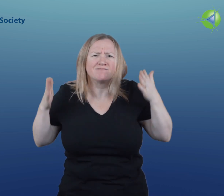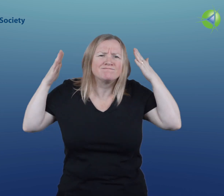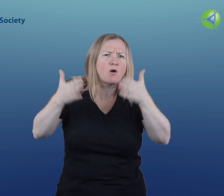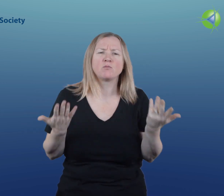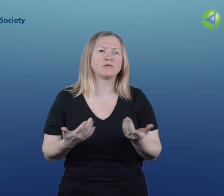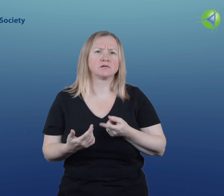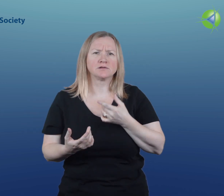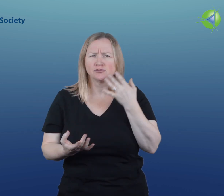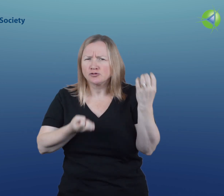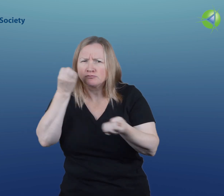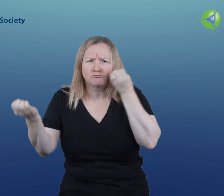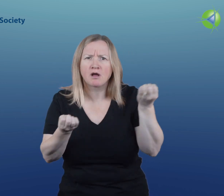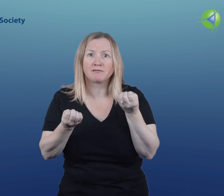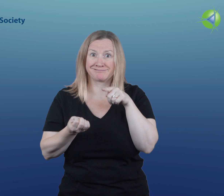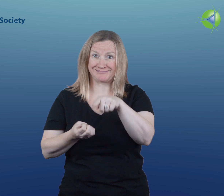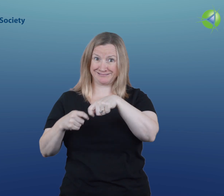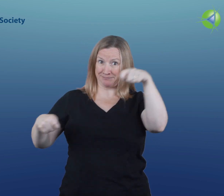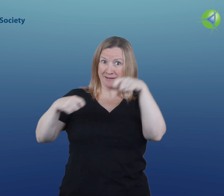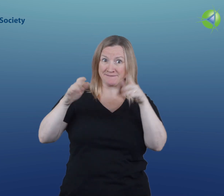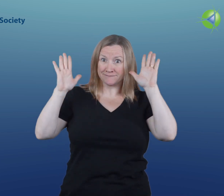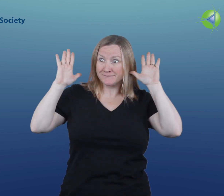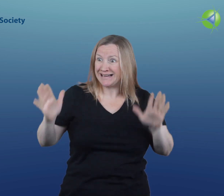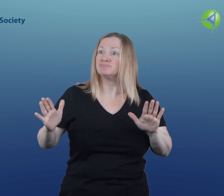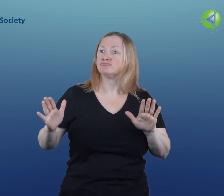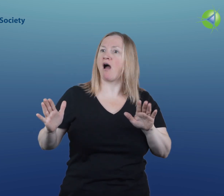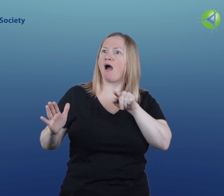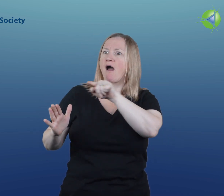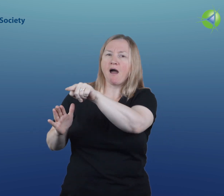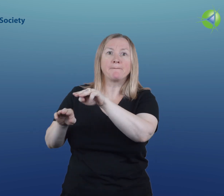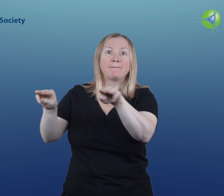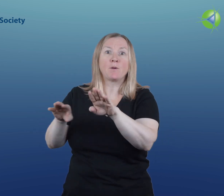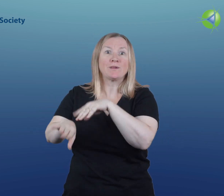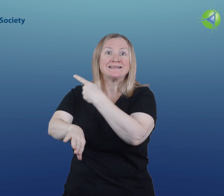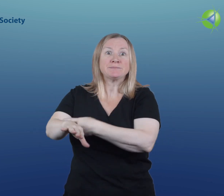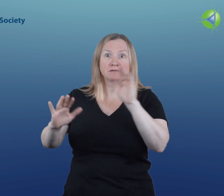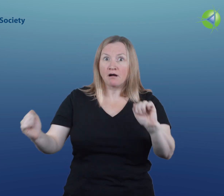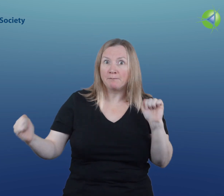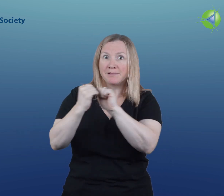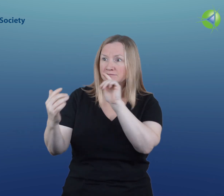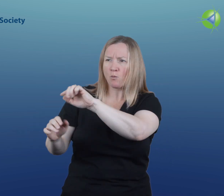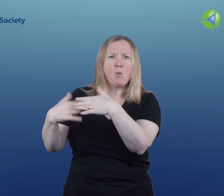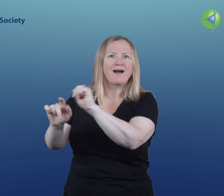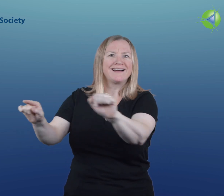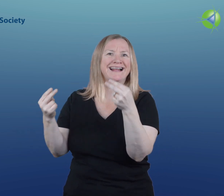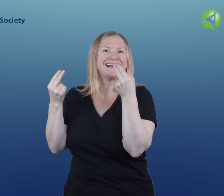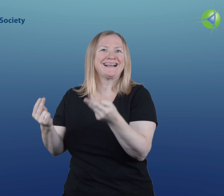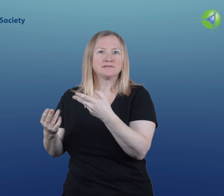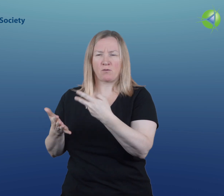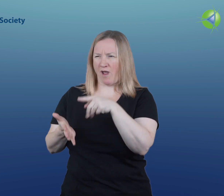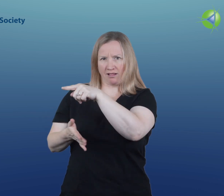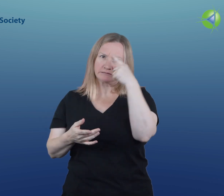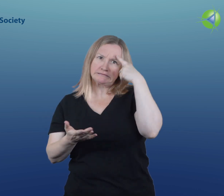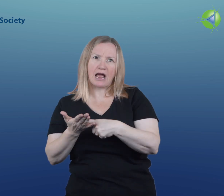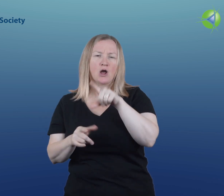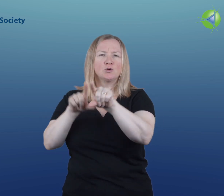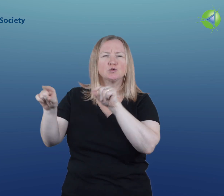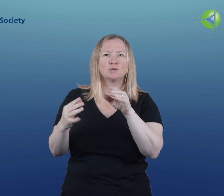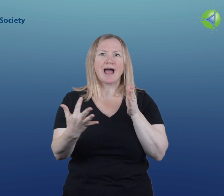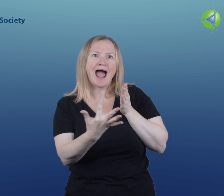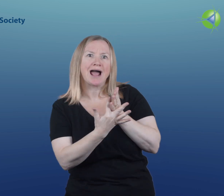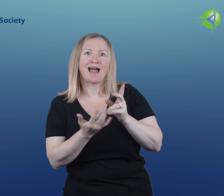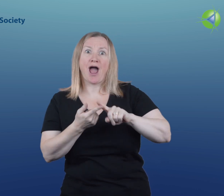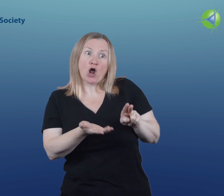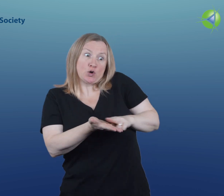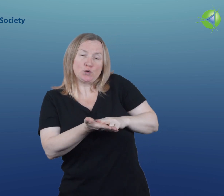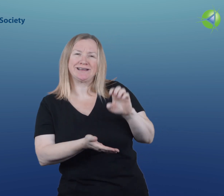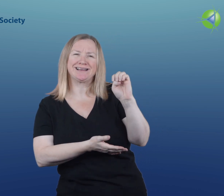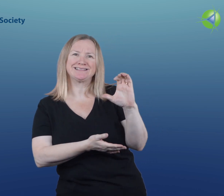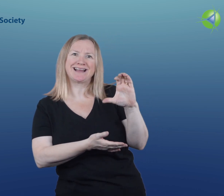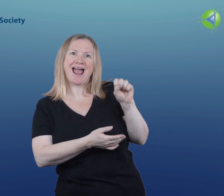check if these Measures meet the needs of people with disabilities when choosing, accessing and using ECS,